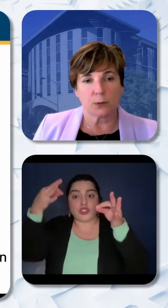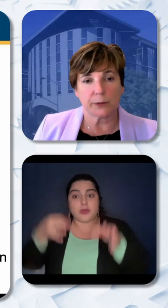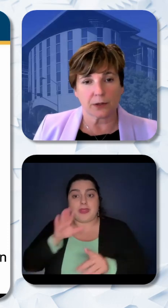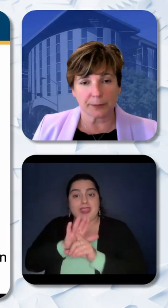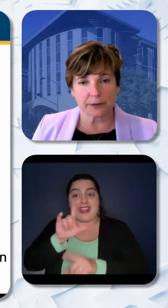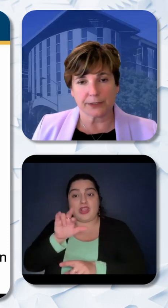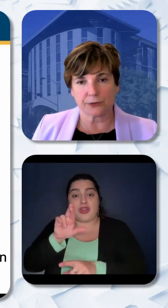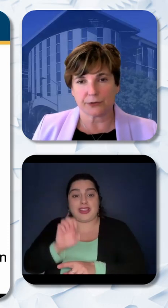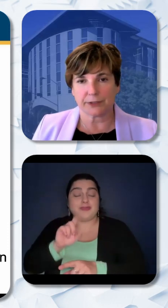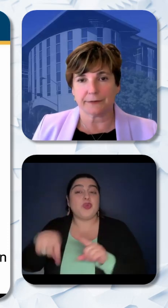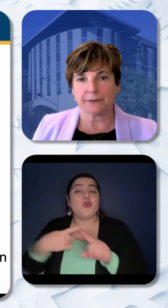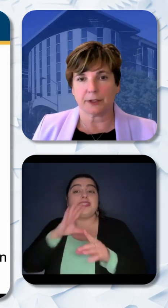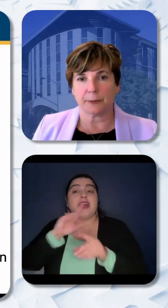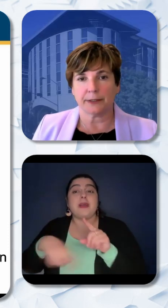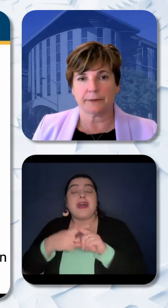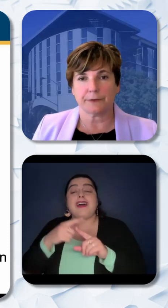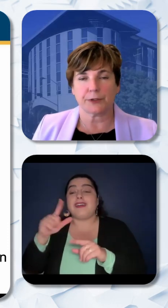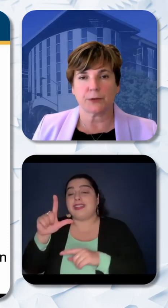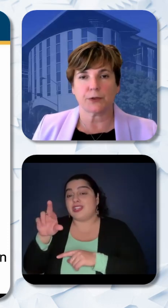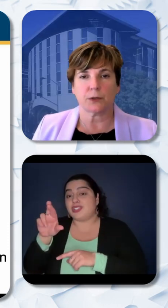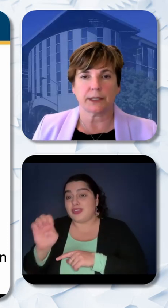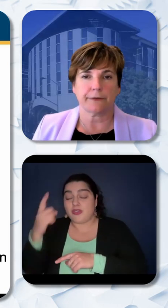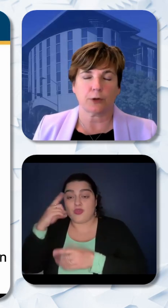So when we talk about least restrictive environment for students who are deaf,